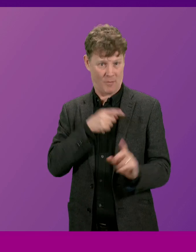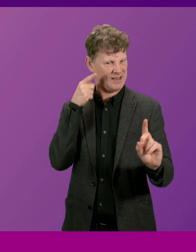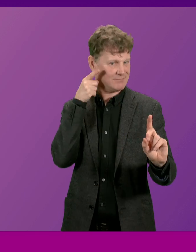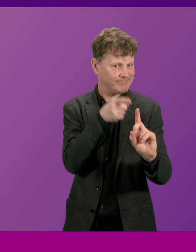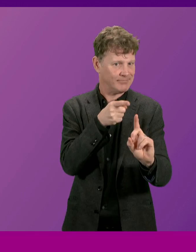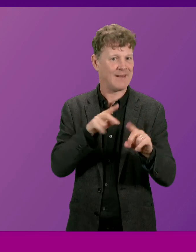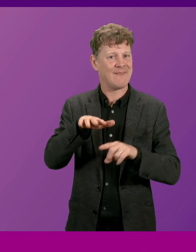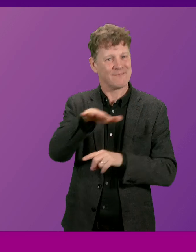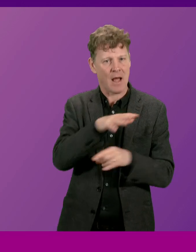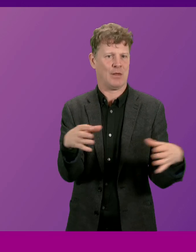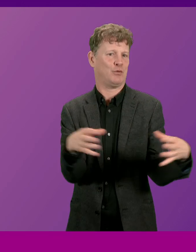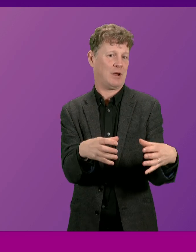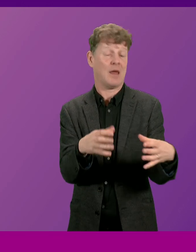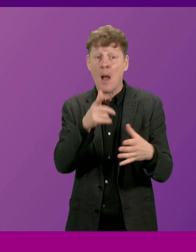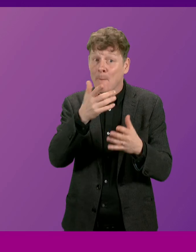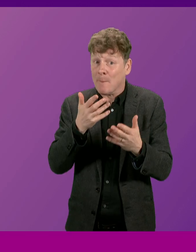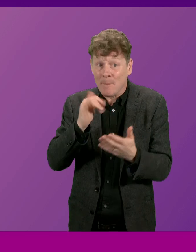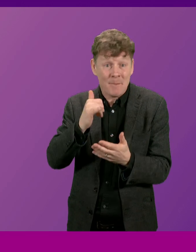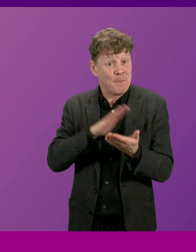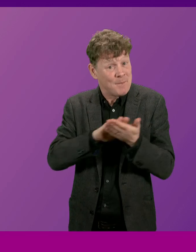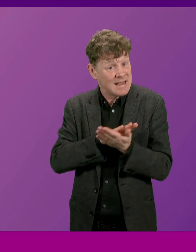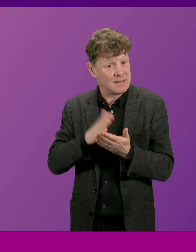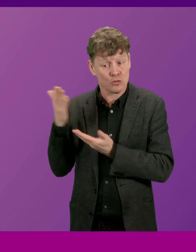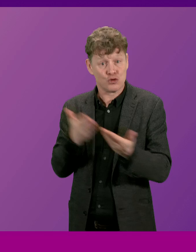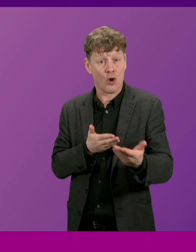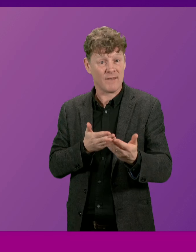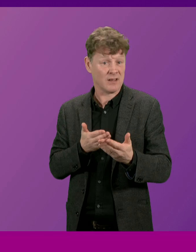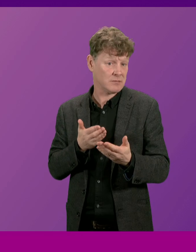There may be changes in service provision. In Glasgow, for example,